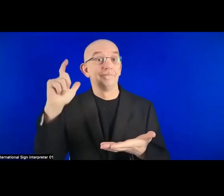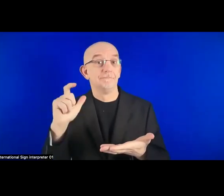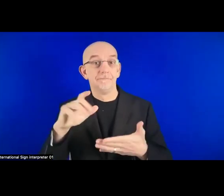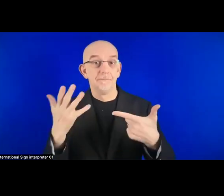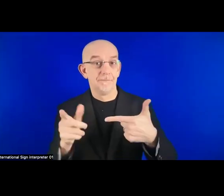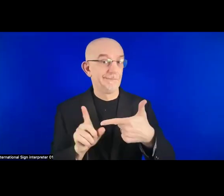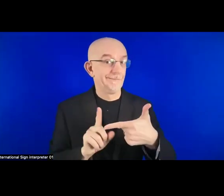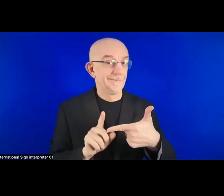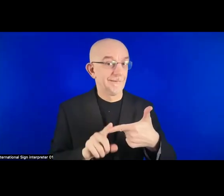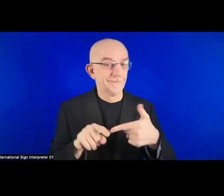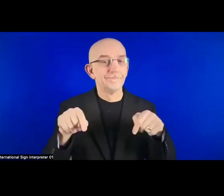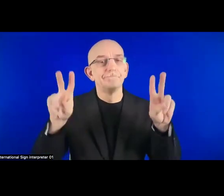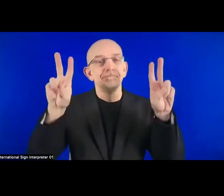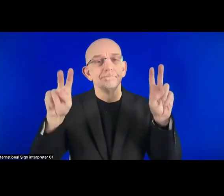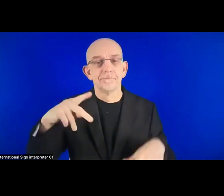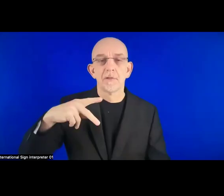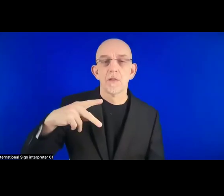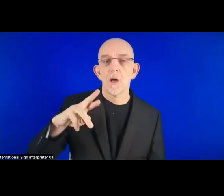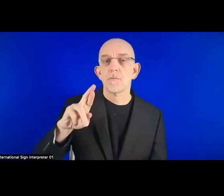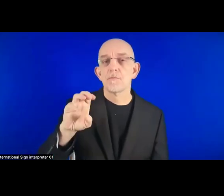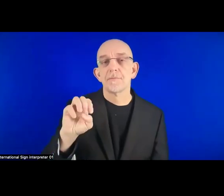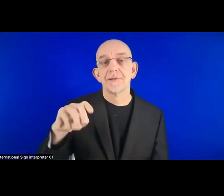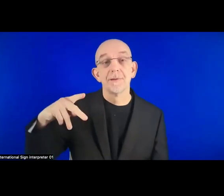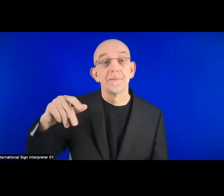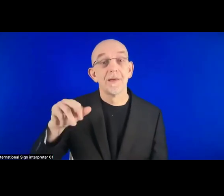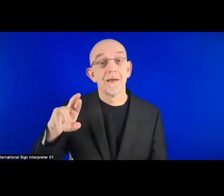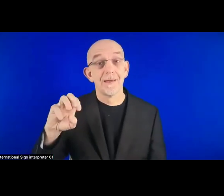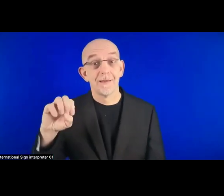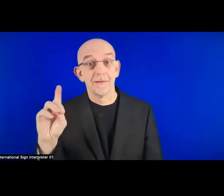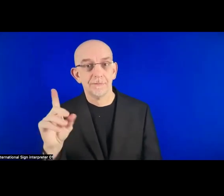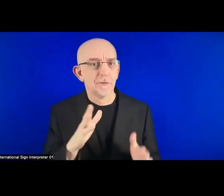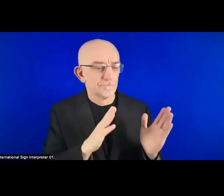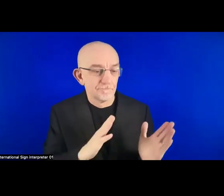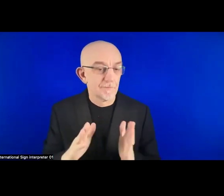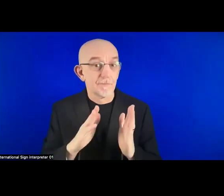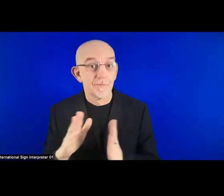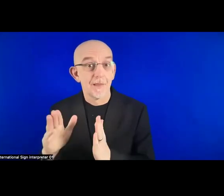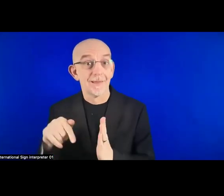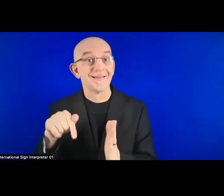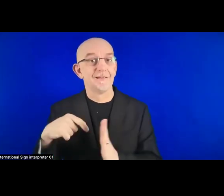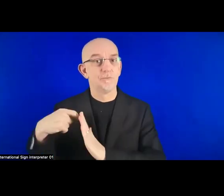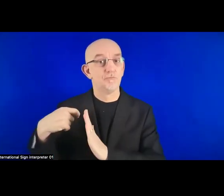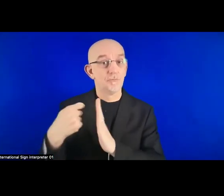project. My name is Eilionóir Flynn and I am the scientific co-ordinator of the